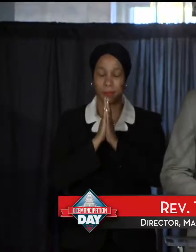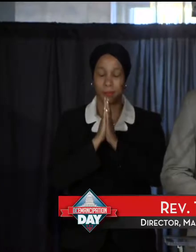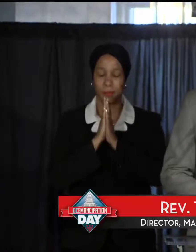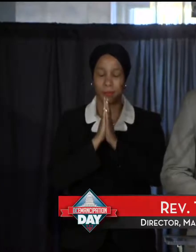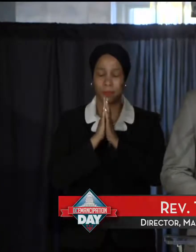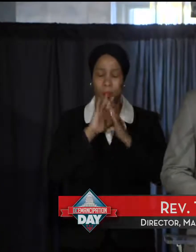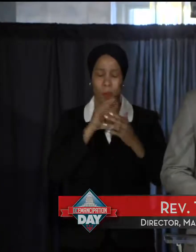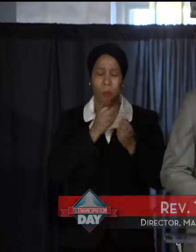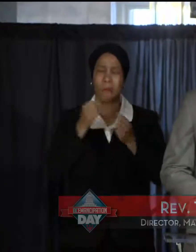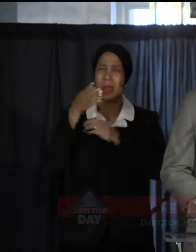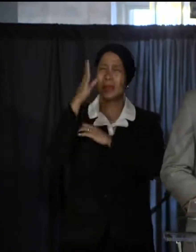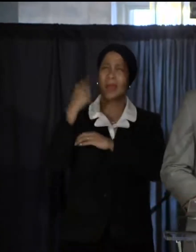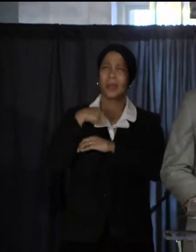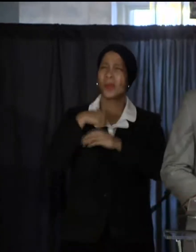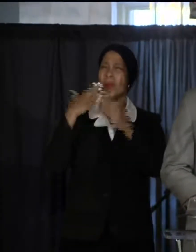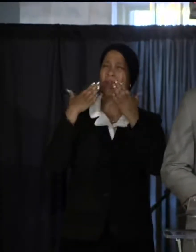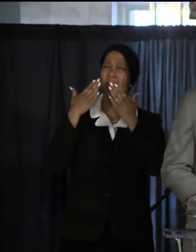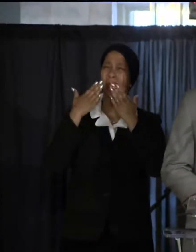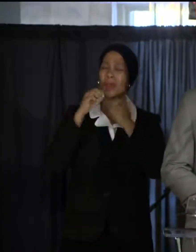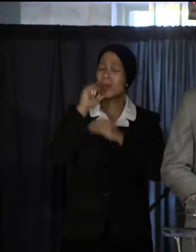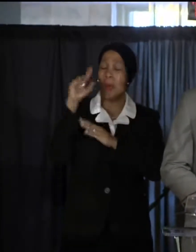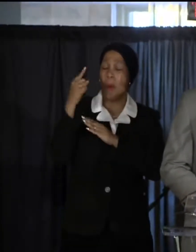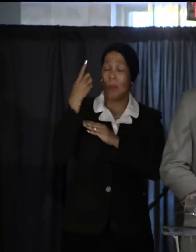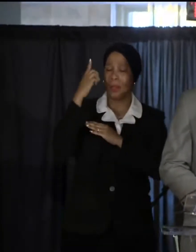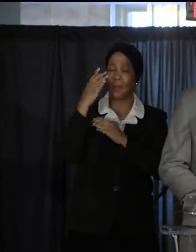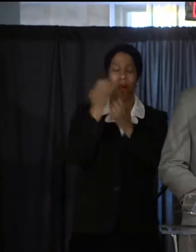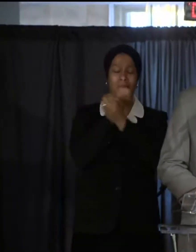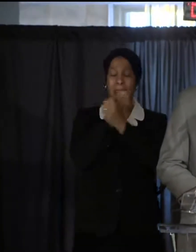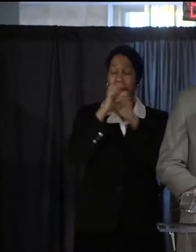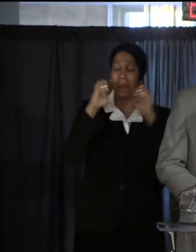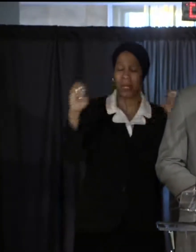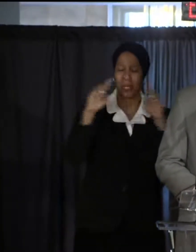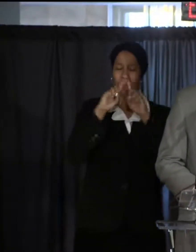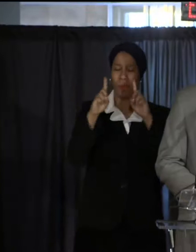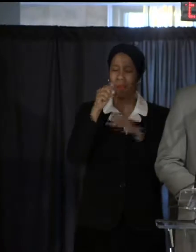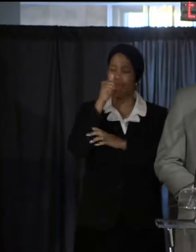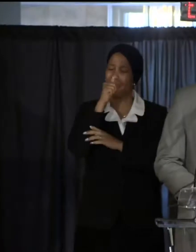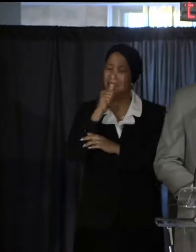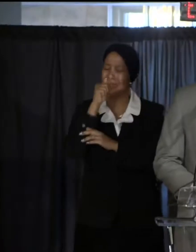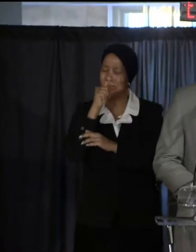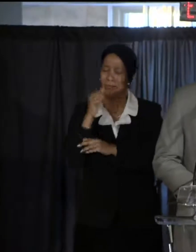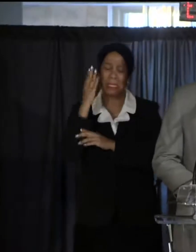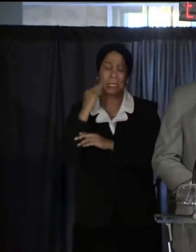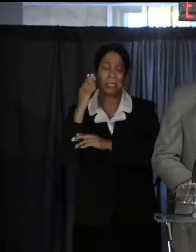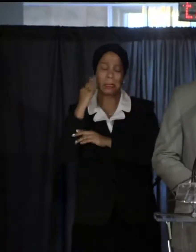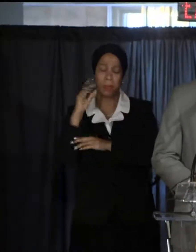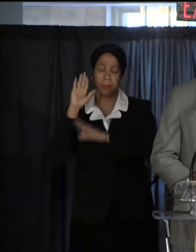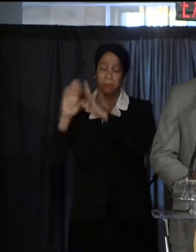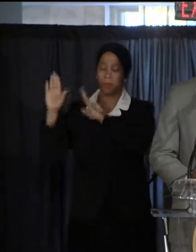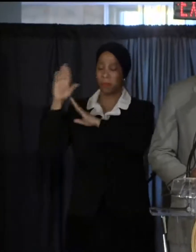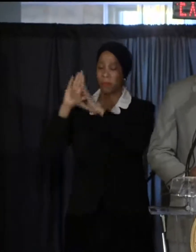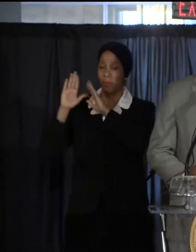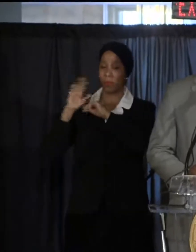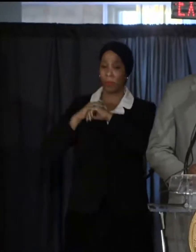ALMIGHTY GOD, WE THANK YOU NOT ONLY FOR EMANCIPATION BUT FOR THE SUFFRAGE. MR. LINCOLN MAY HAVE WRITTEN BUT